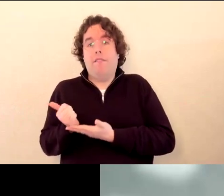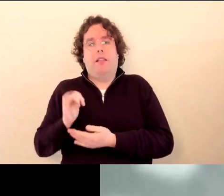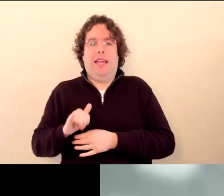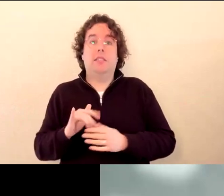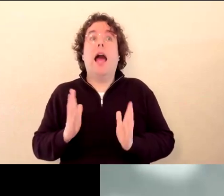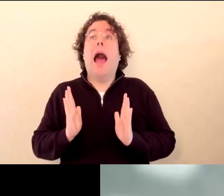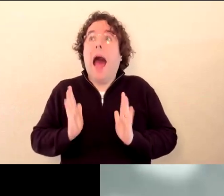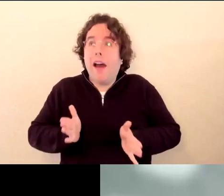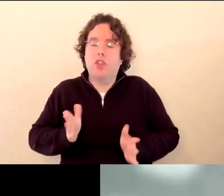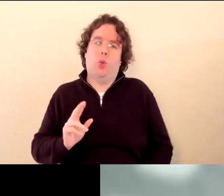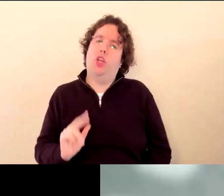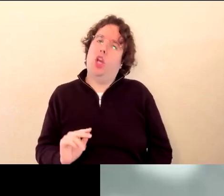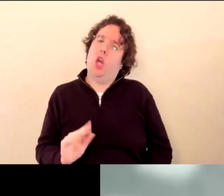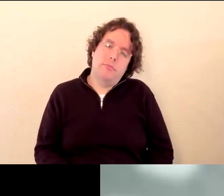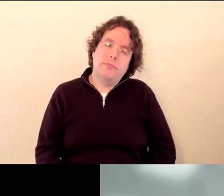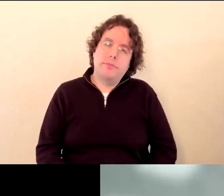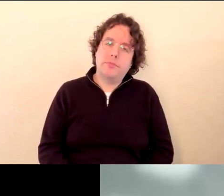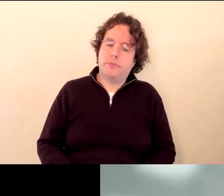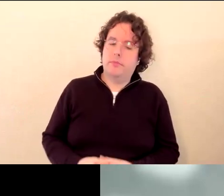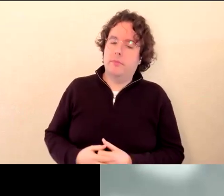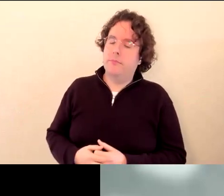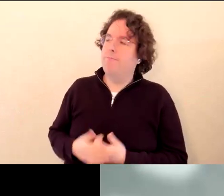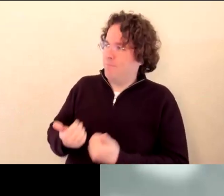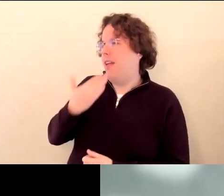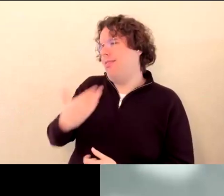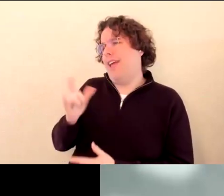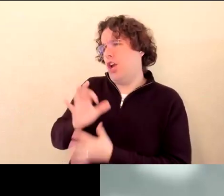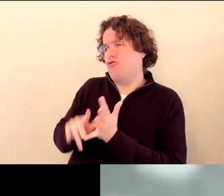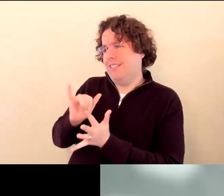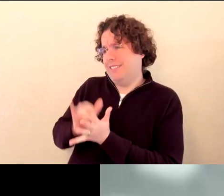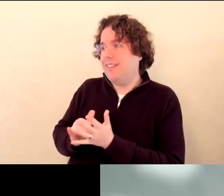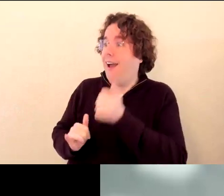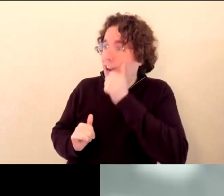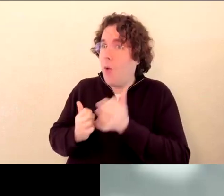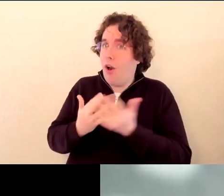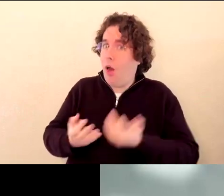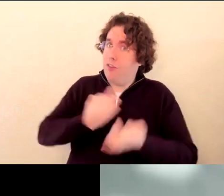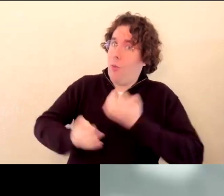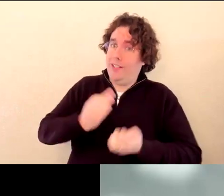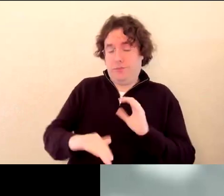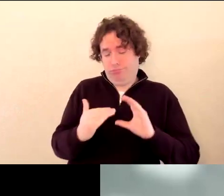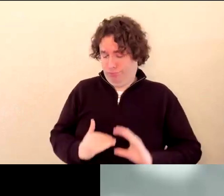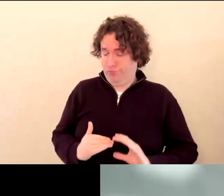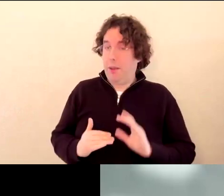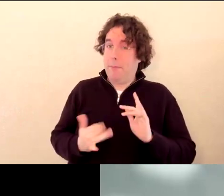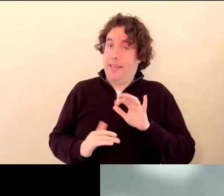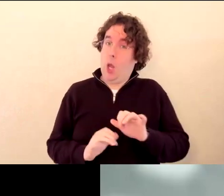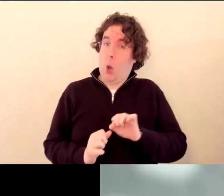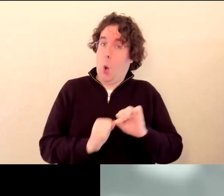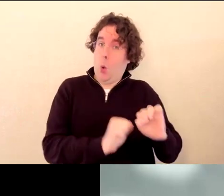Amelia: Okay. Great. Thank you, Chris. I think there's a lot more questions coming in. But I think maybe if we come to them at the end if that's okay.